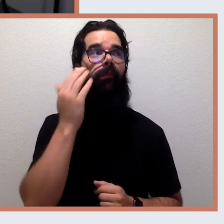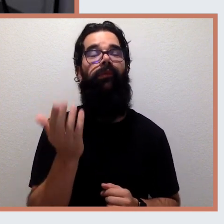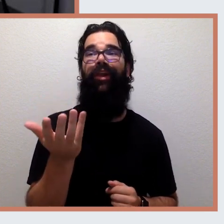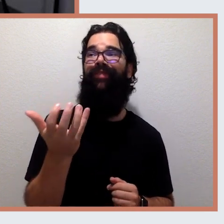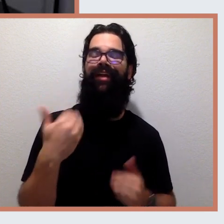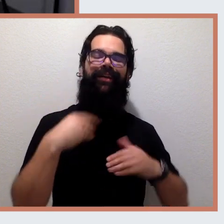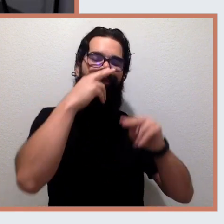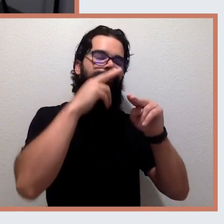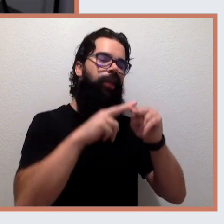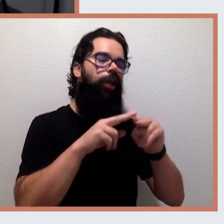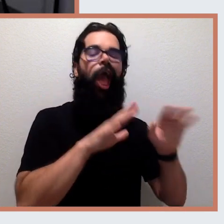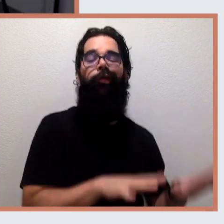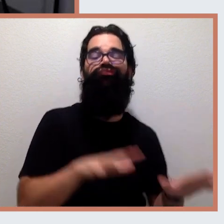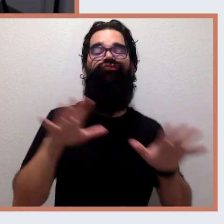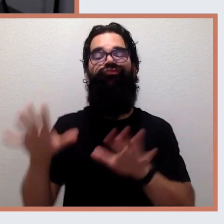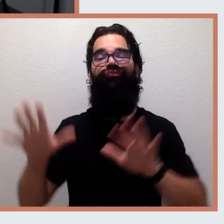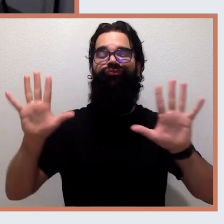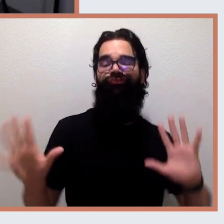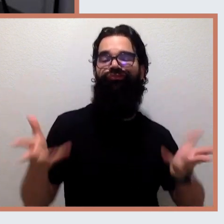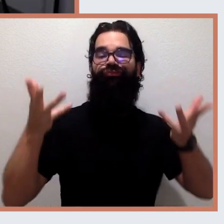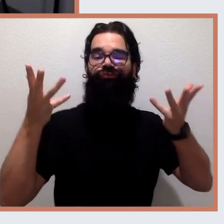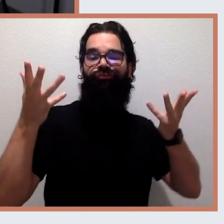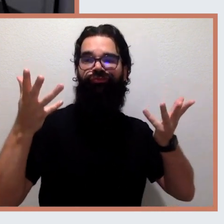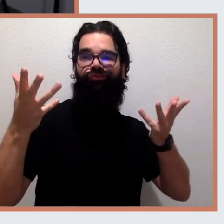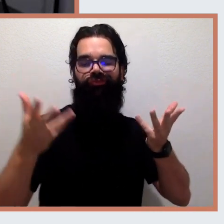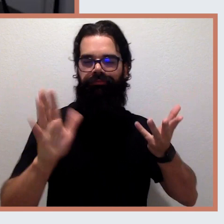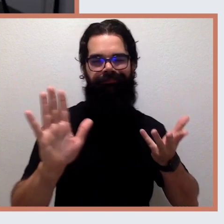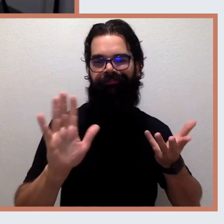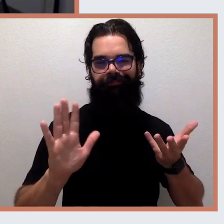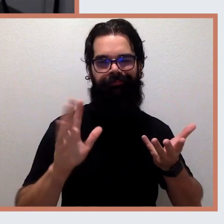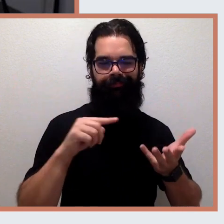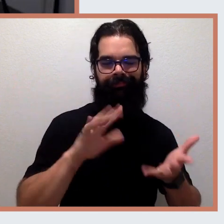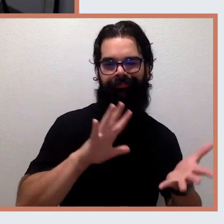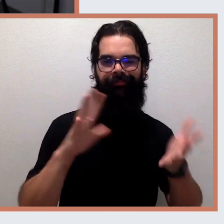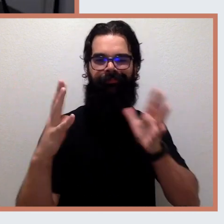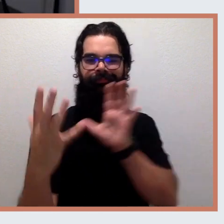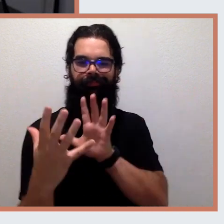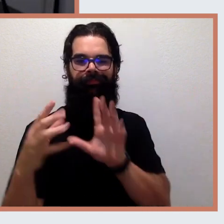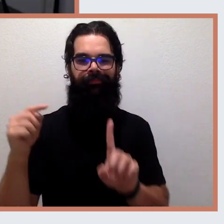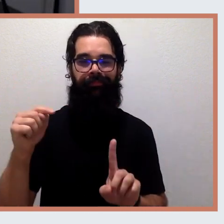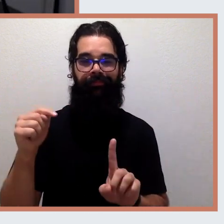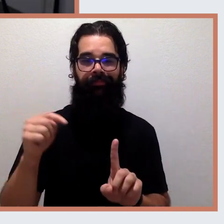I think in life, everything we want to do sounds fun and dandy